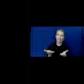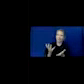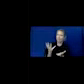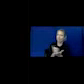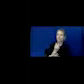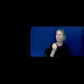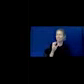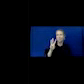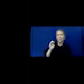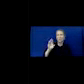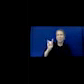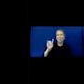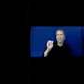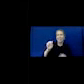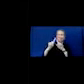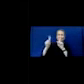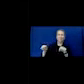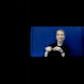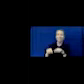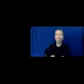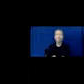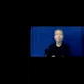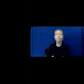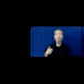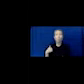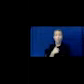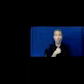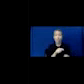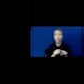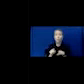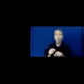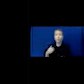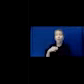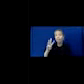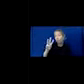Finally, our web board is available, so if you have any questions for any of us that